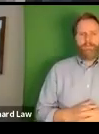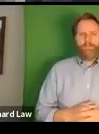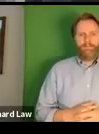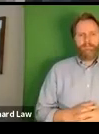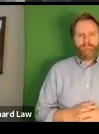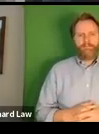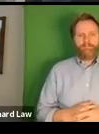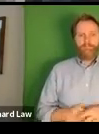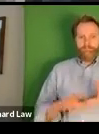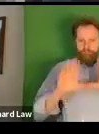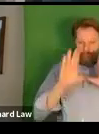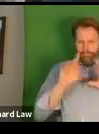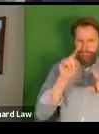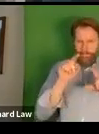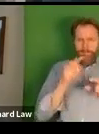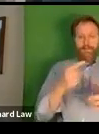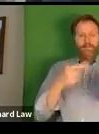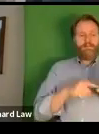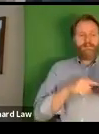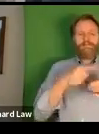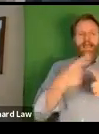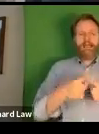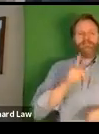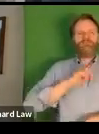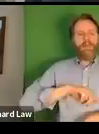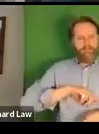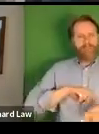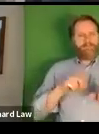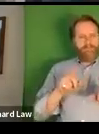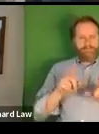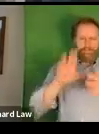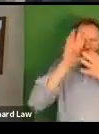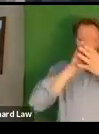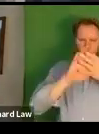into that for members on members behalf but it's my understanding that tax relief